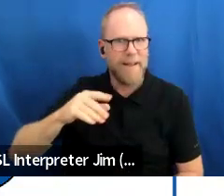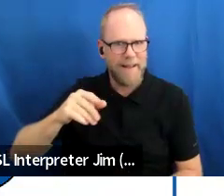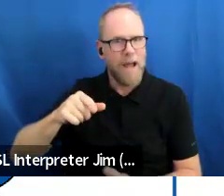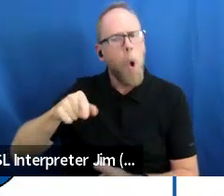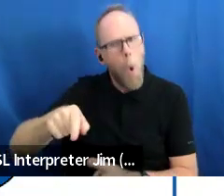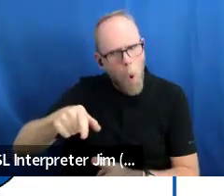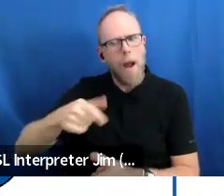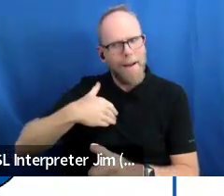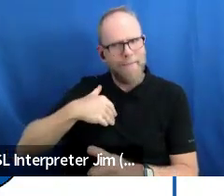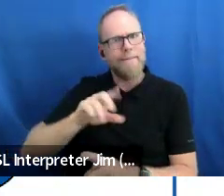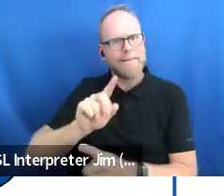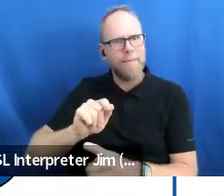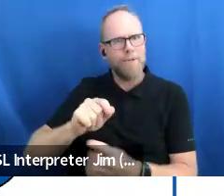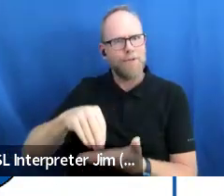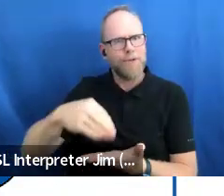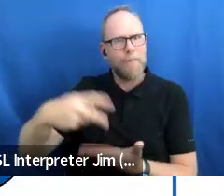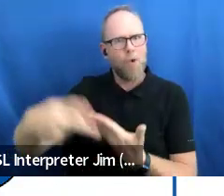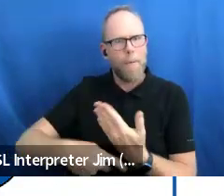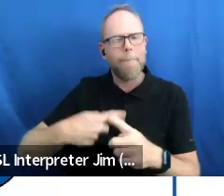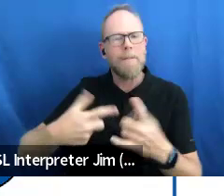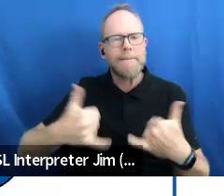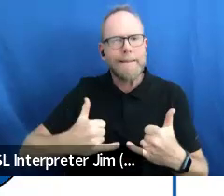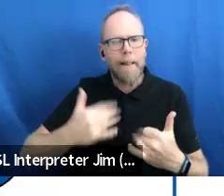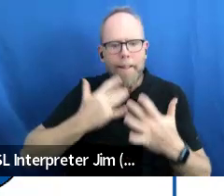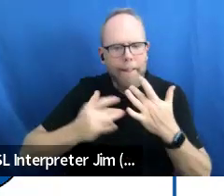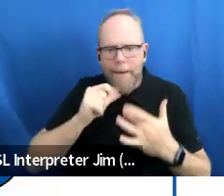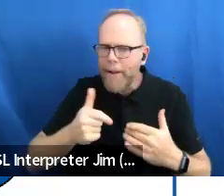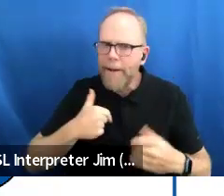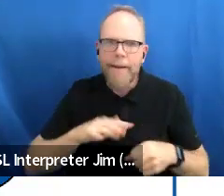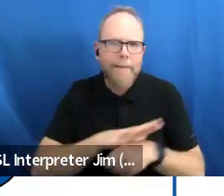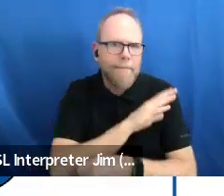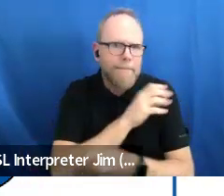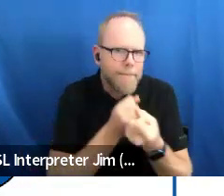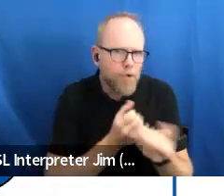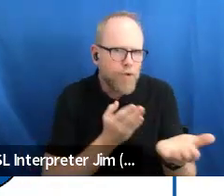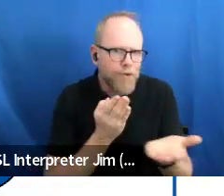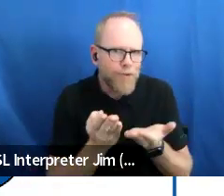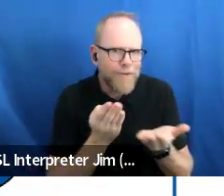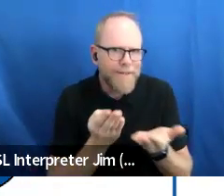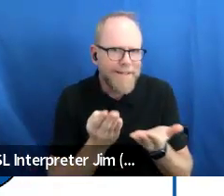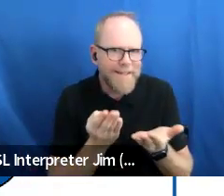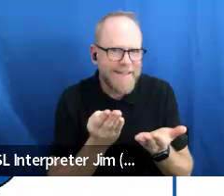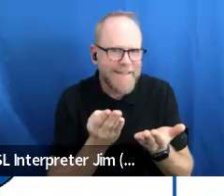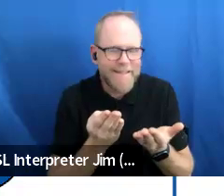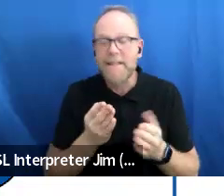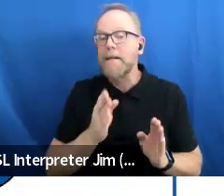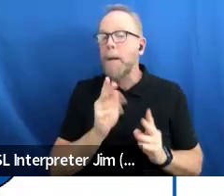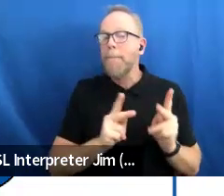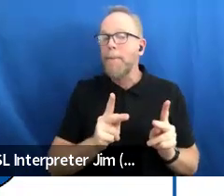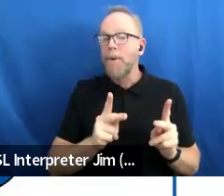But you still lack a lot of supports and services that people with disabilities need in order to